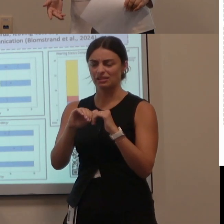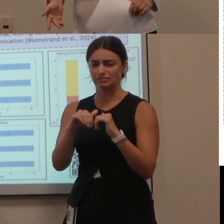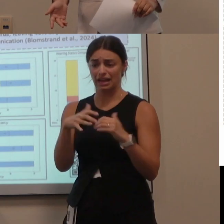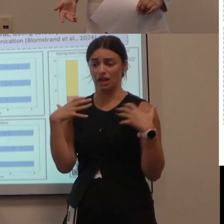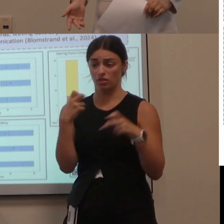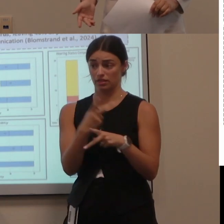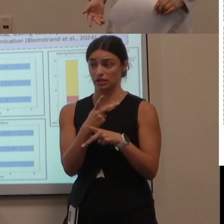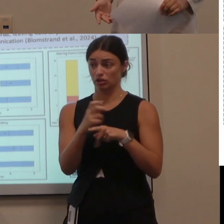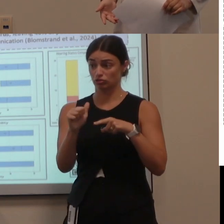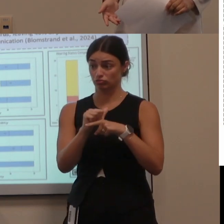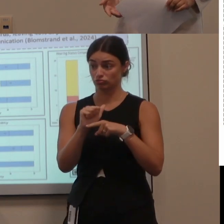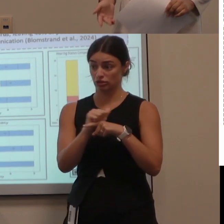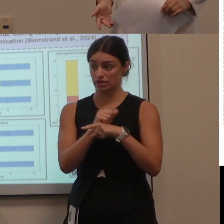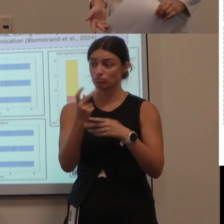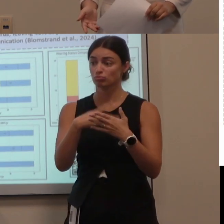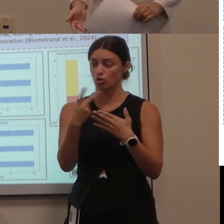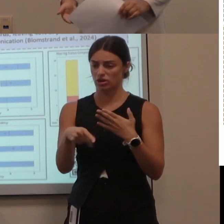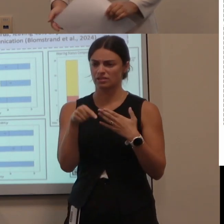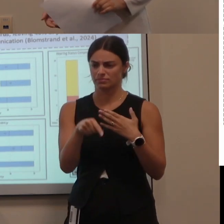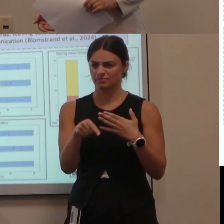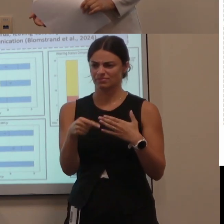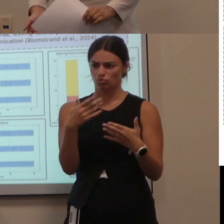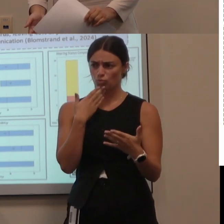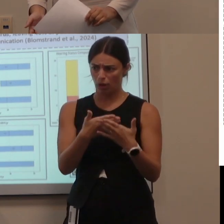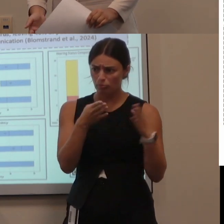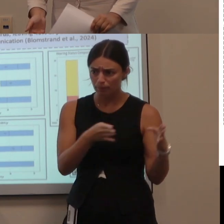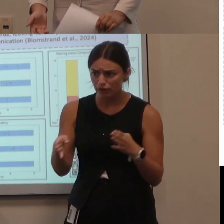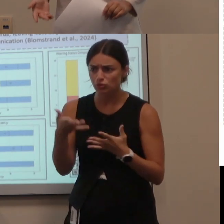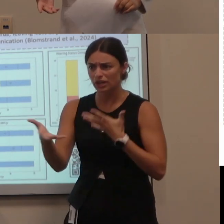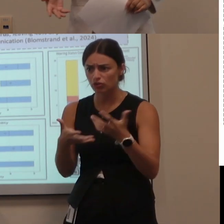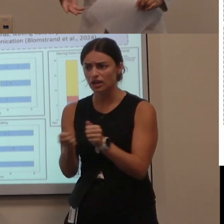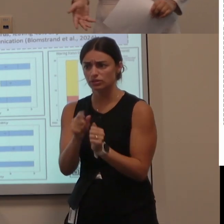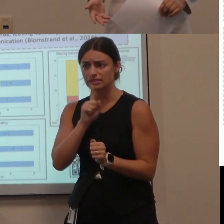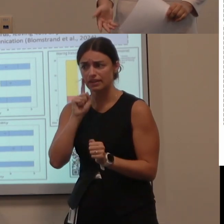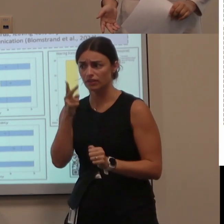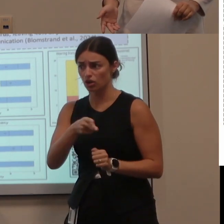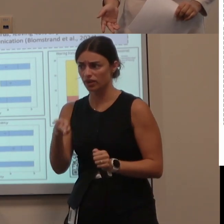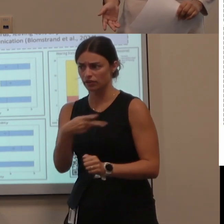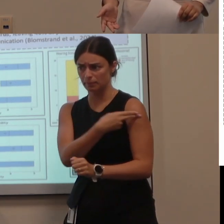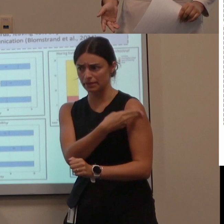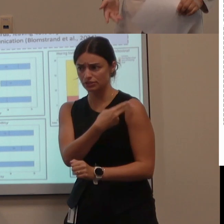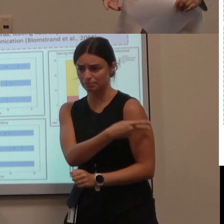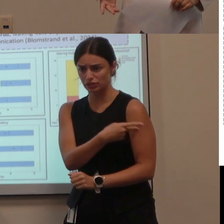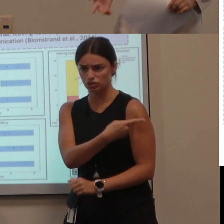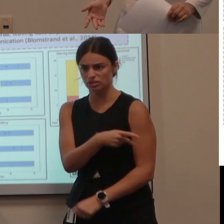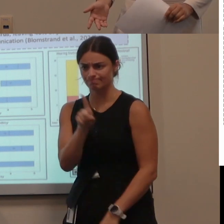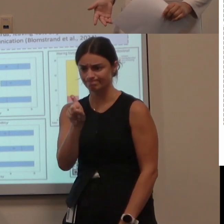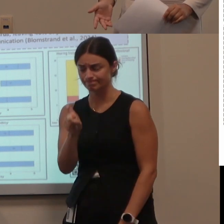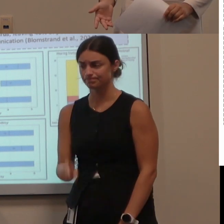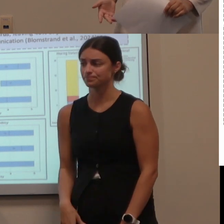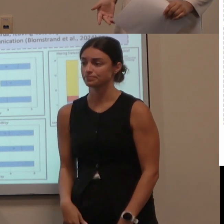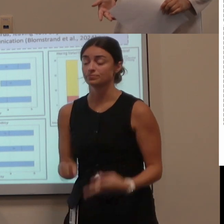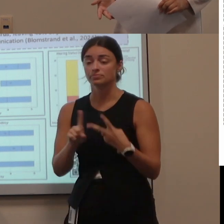prepare professionals to interact with deaf and hard of hearing patients? And my second question is, what improvements can deaf